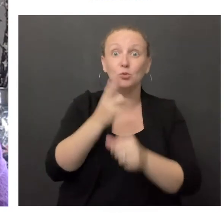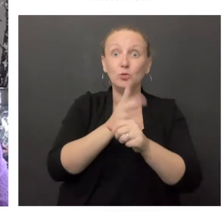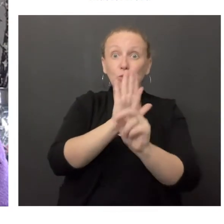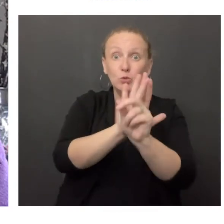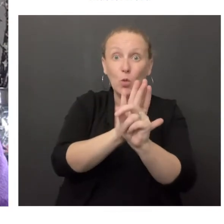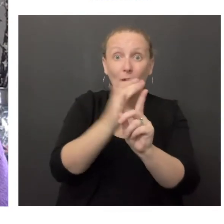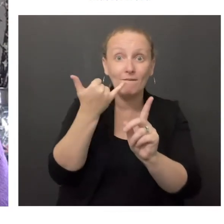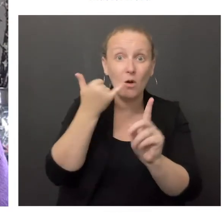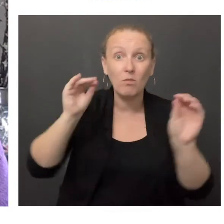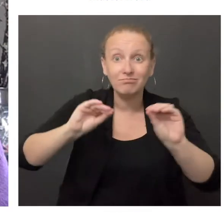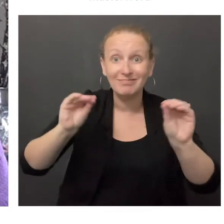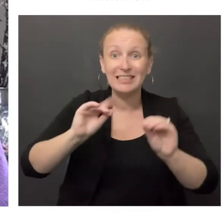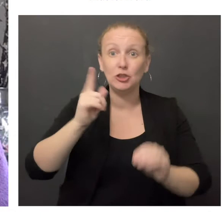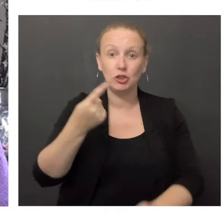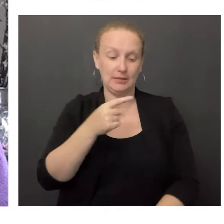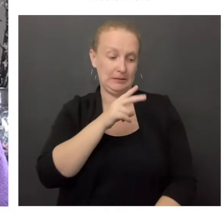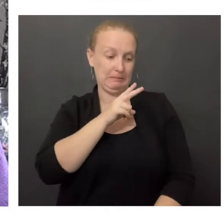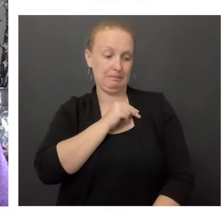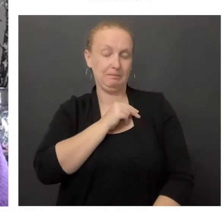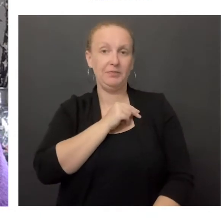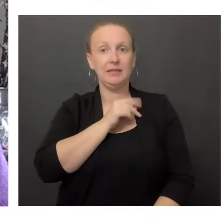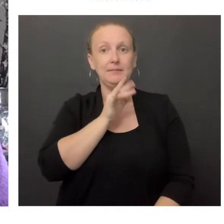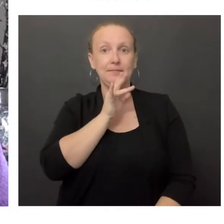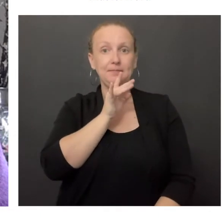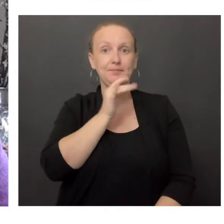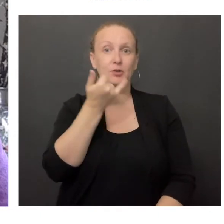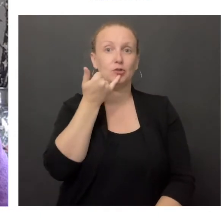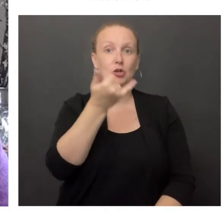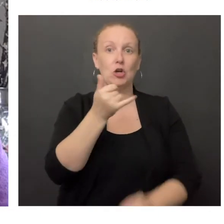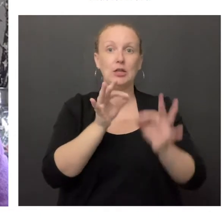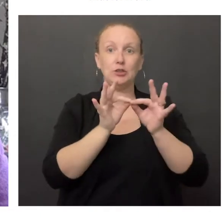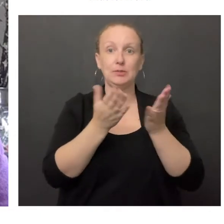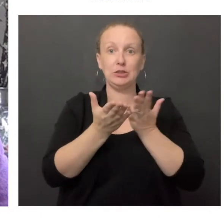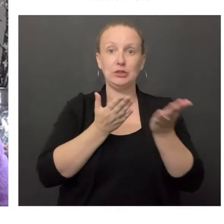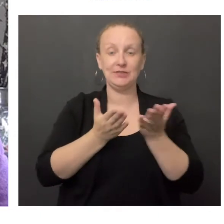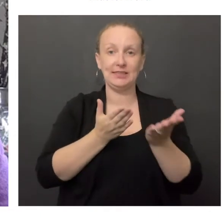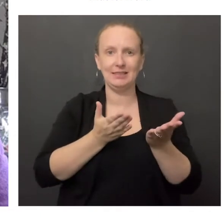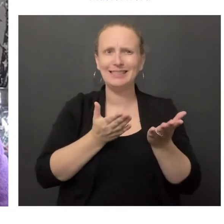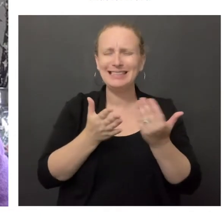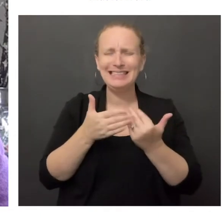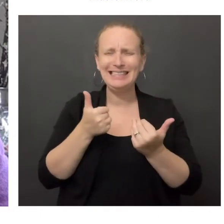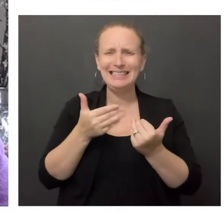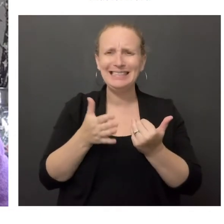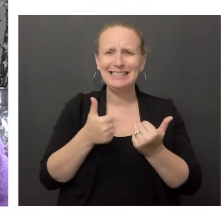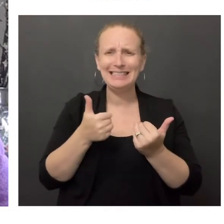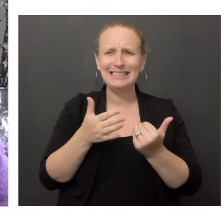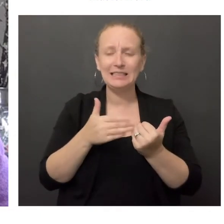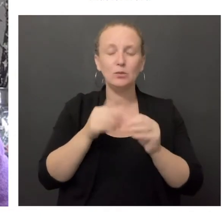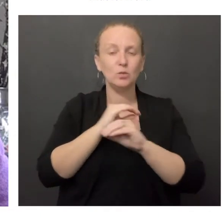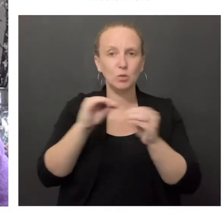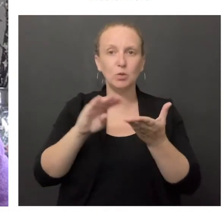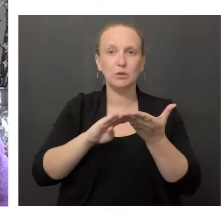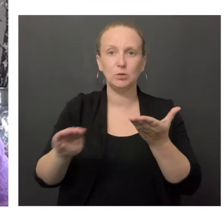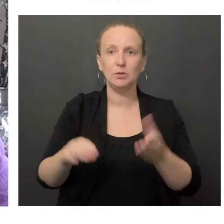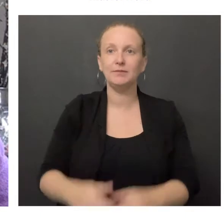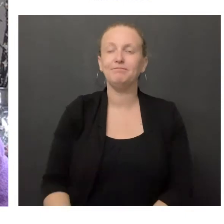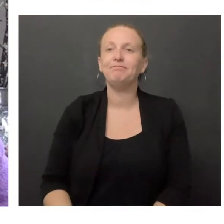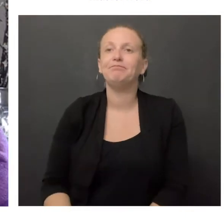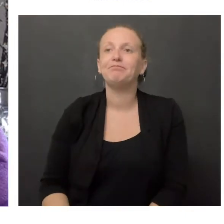It's so convenient to do language assistance now, it’s, there is no excuse not to provide it. That is amazing.